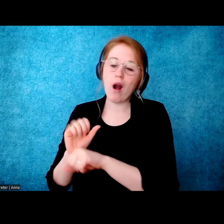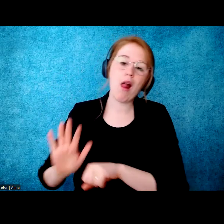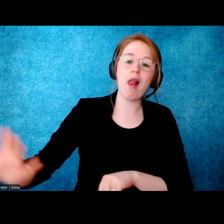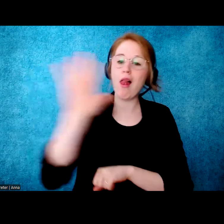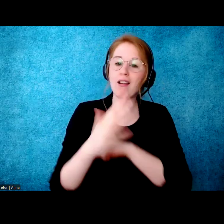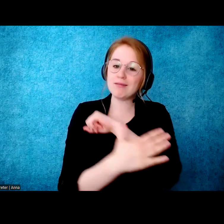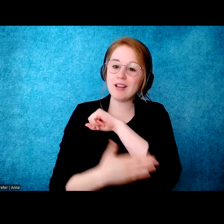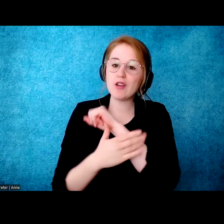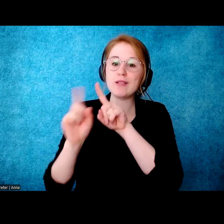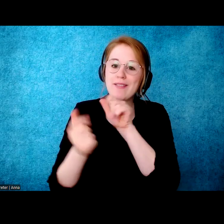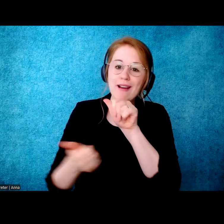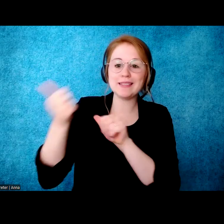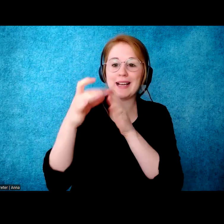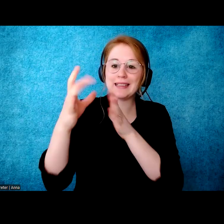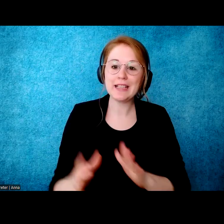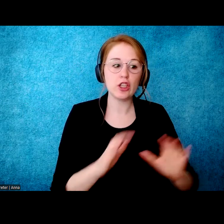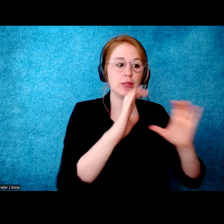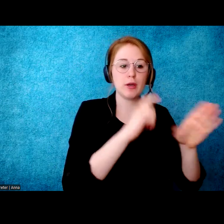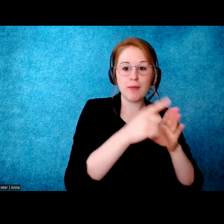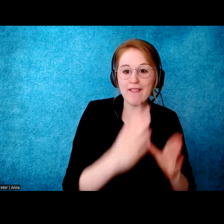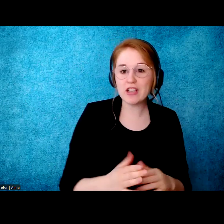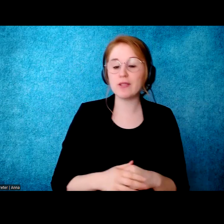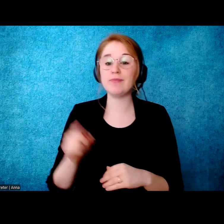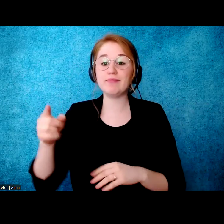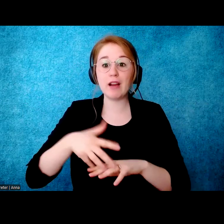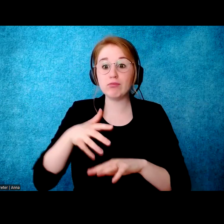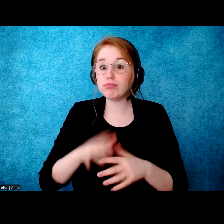and communication professionals. Their roots are in journalism, communication,